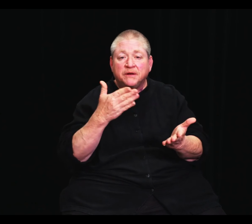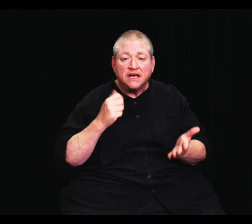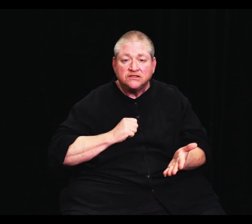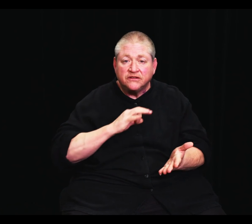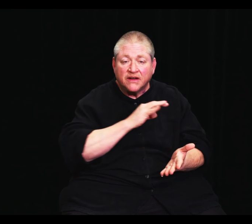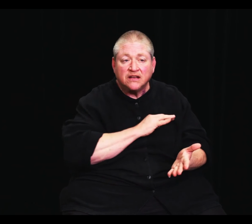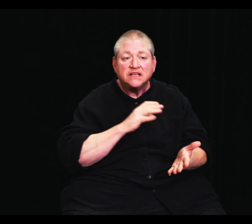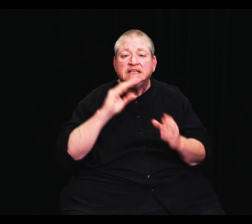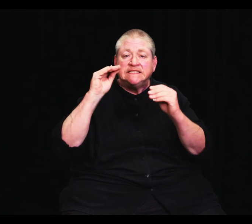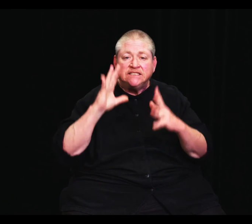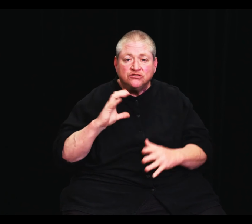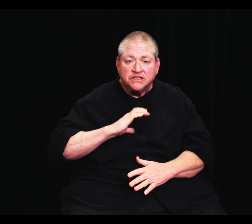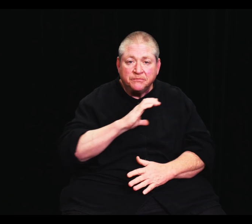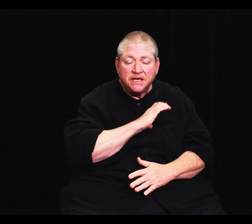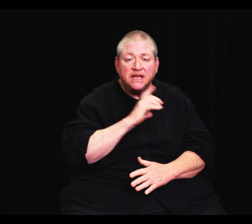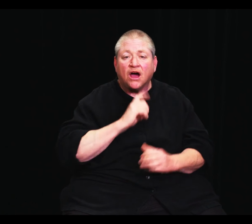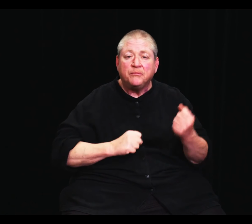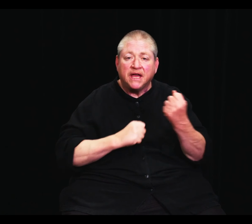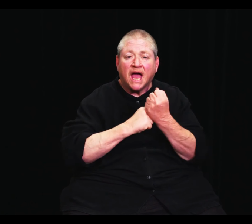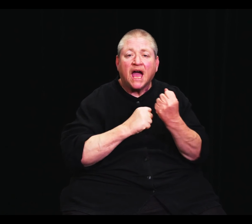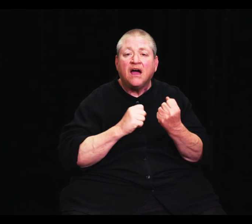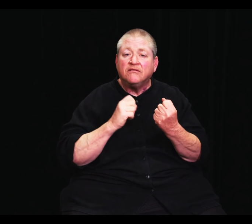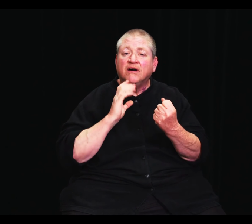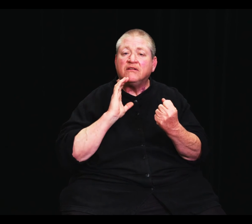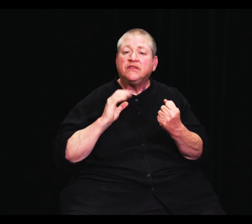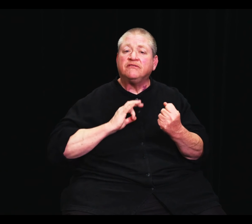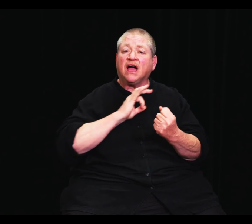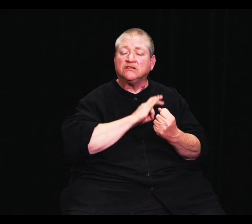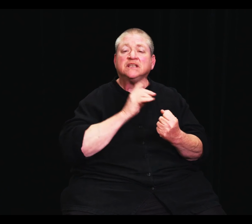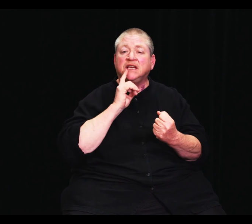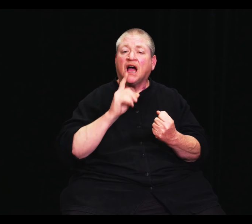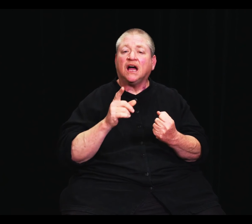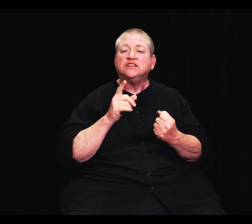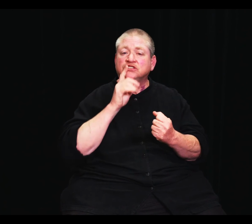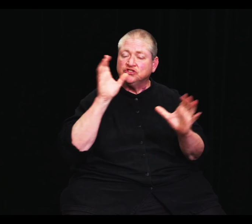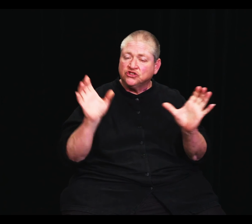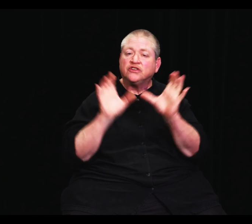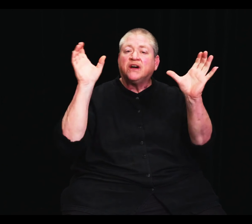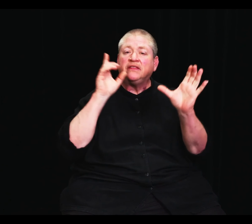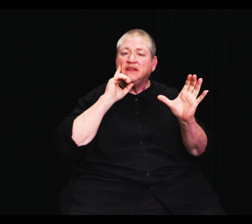I present the candidates for the master's degree upon the recommendation of their faculty advisors, their thesis committees